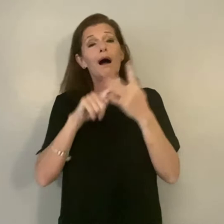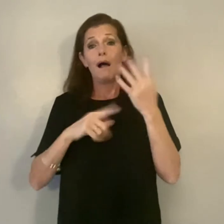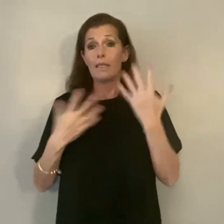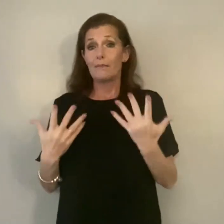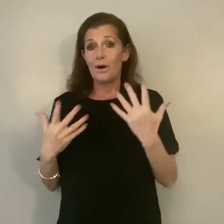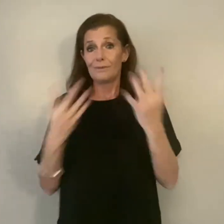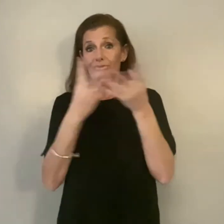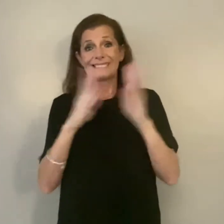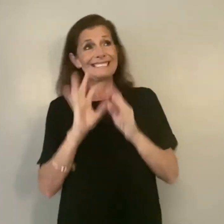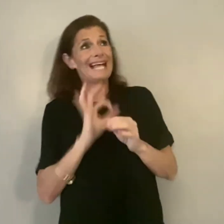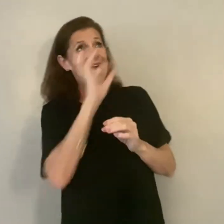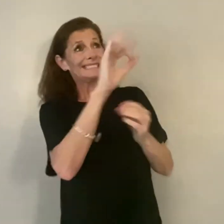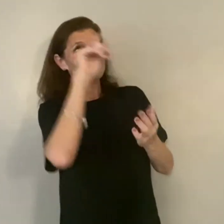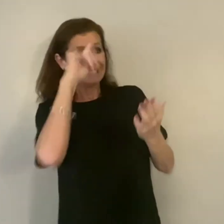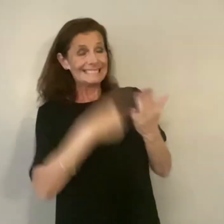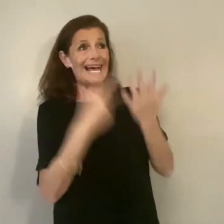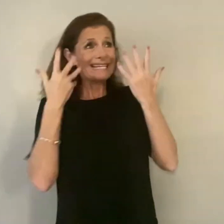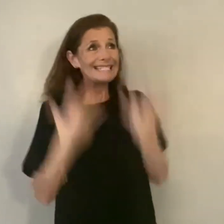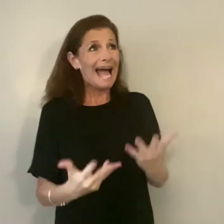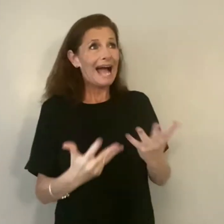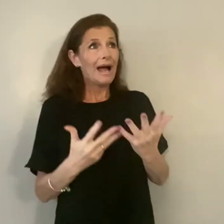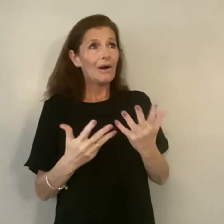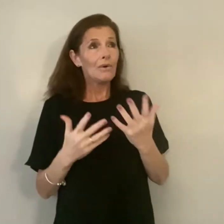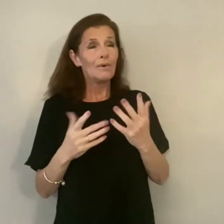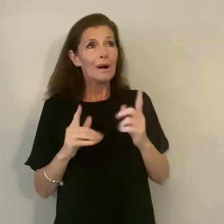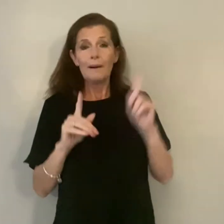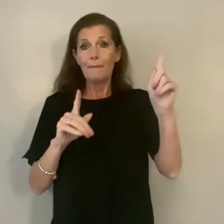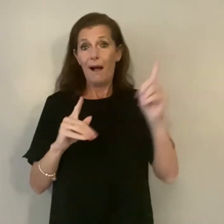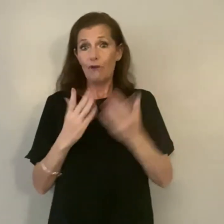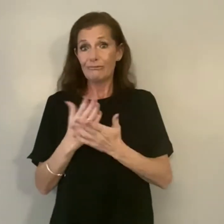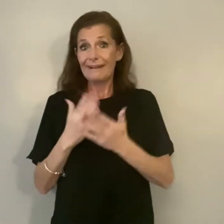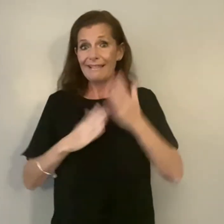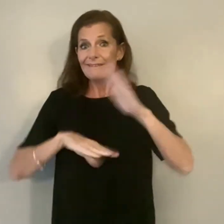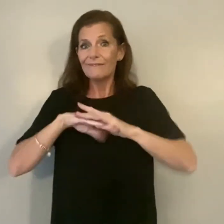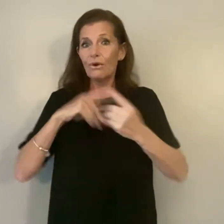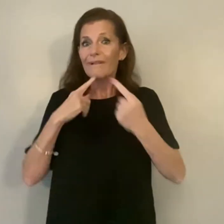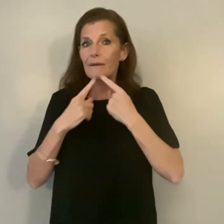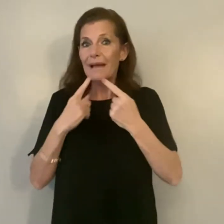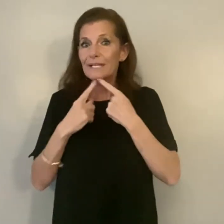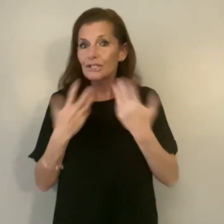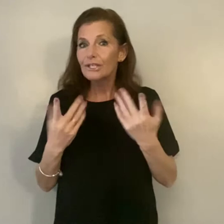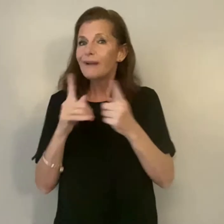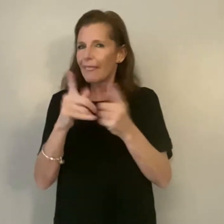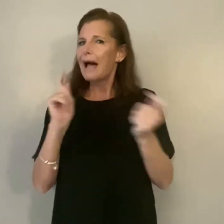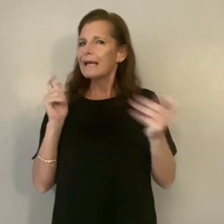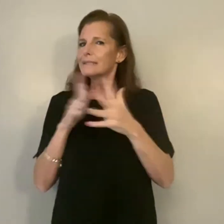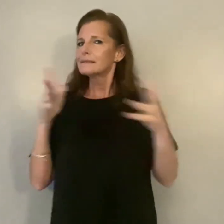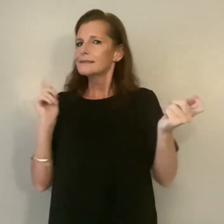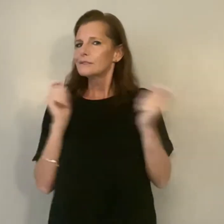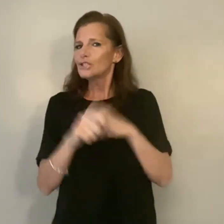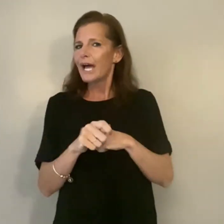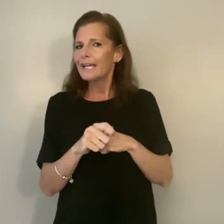And right now trustees are often being asked to make decisions without really understanding what the implications are. I think that's the big change.